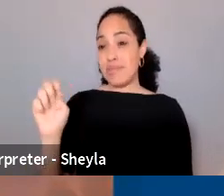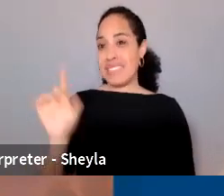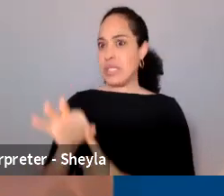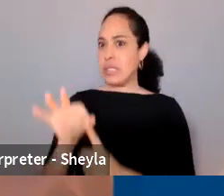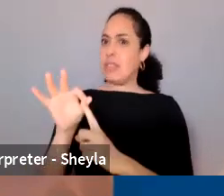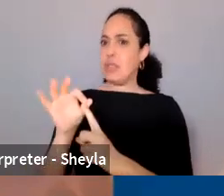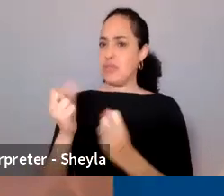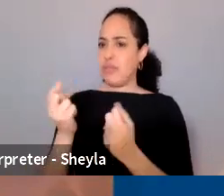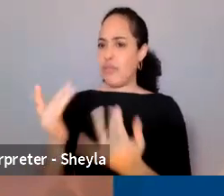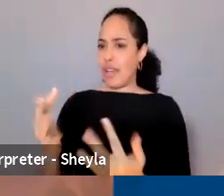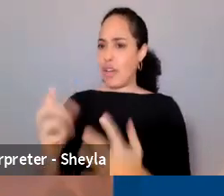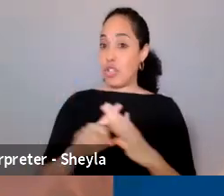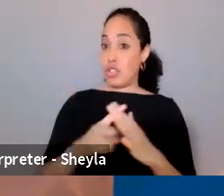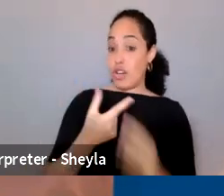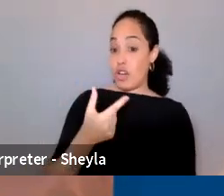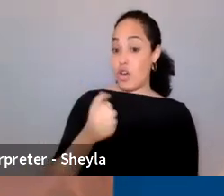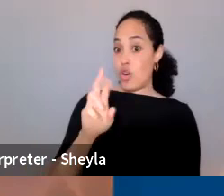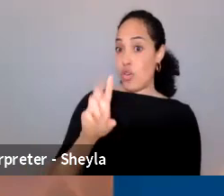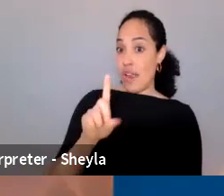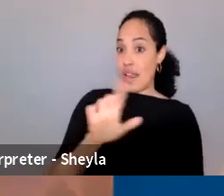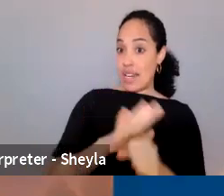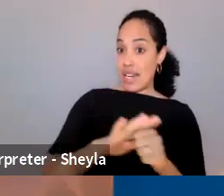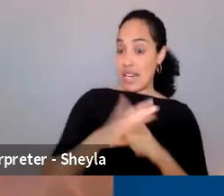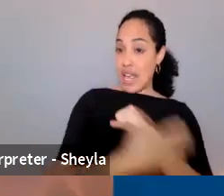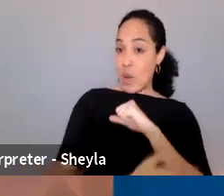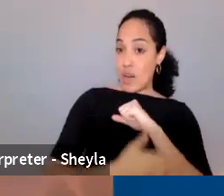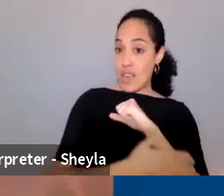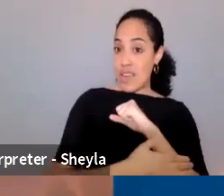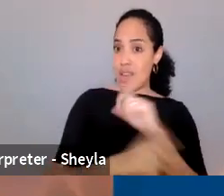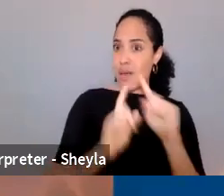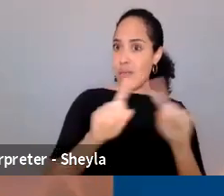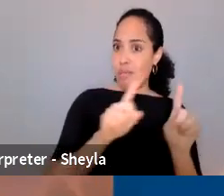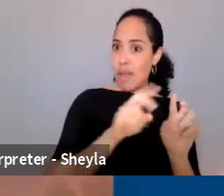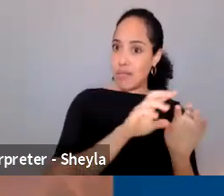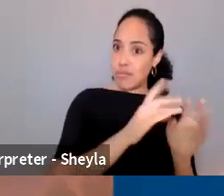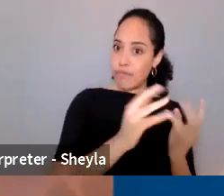but it jumped the continental divide in Rocky Mountain National Park and then started to impact